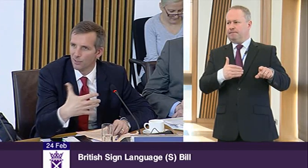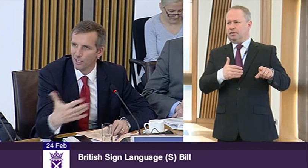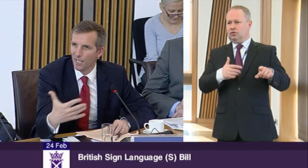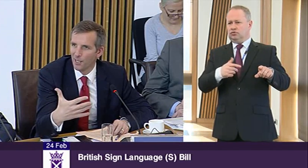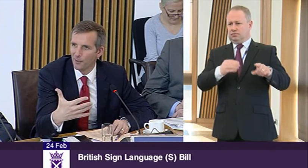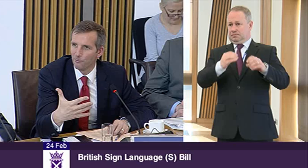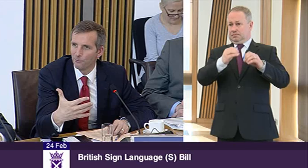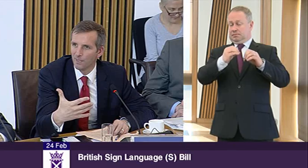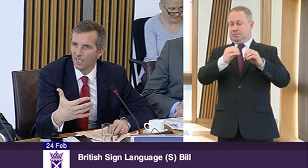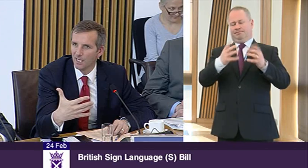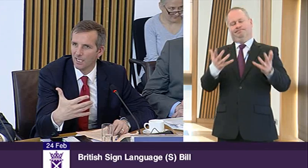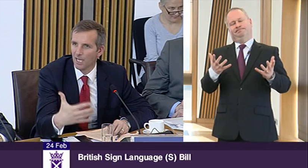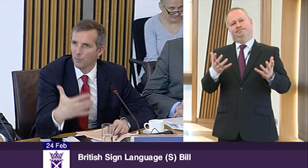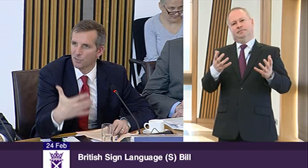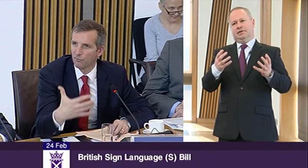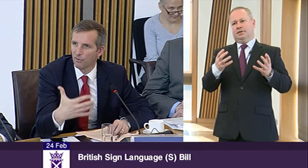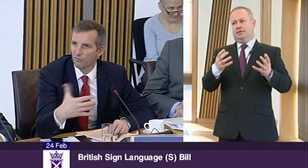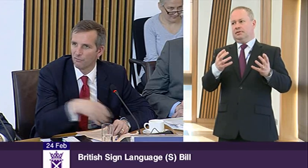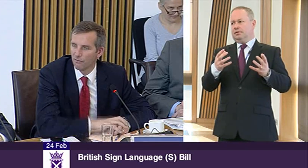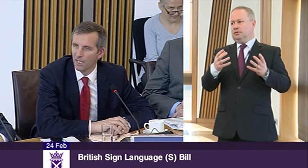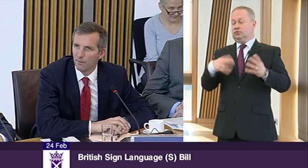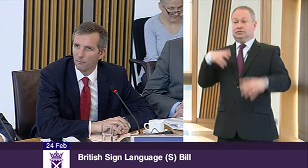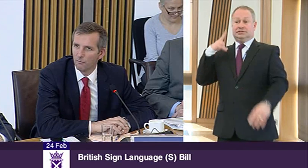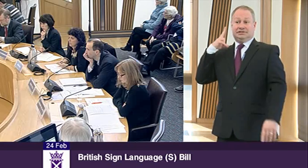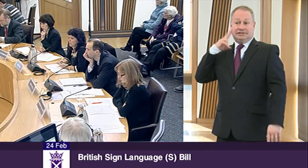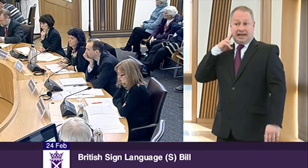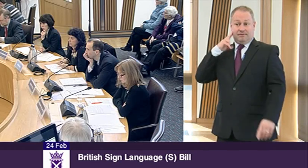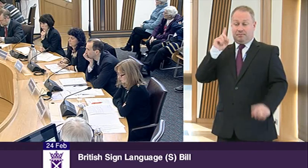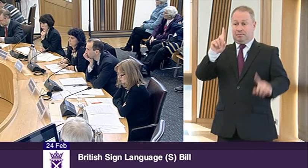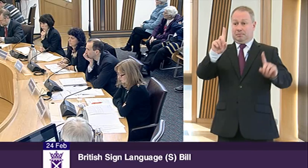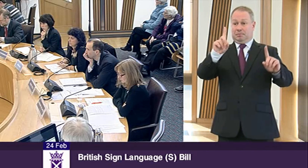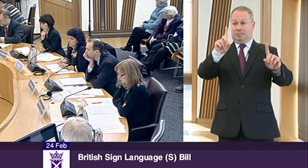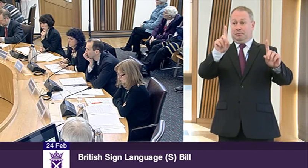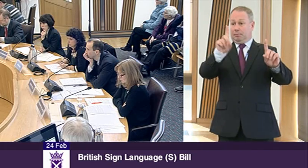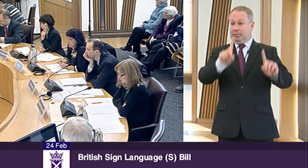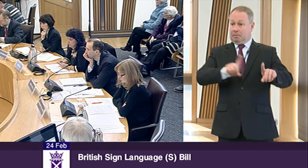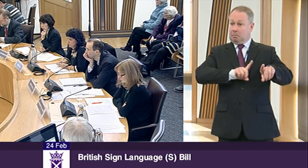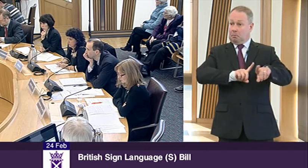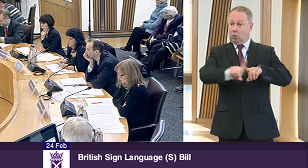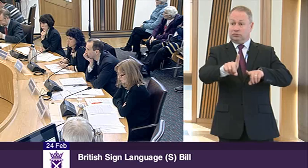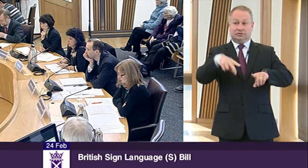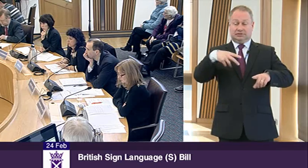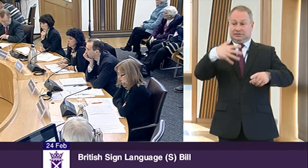is the written language of most users of BSL in Scotland? Is it English?